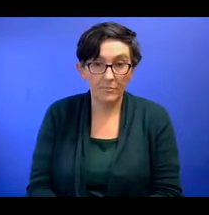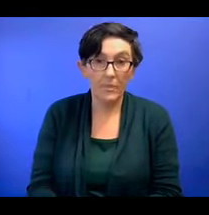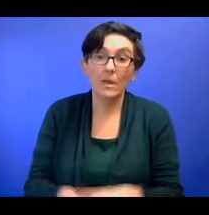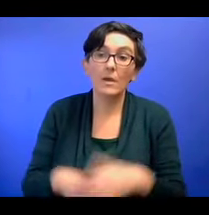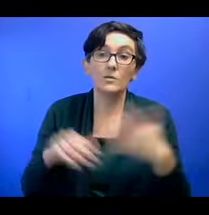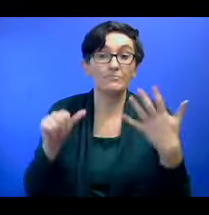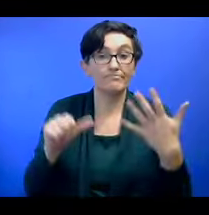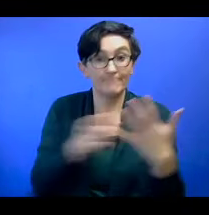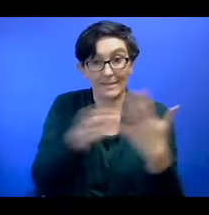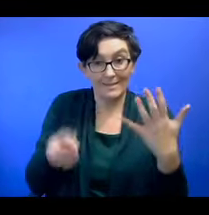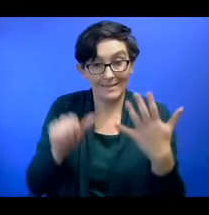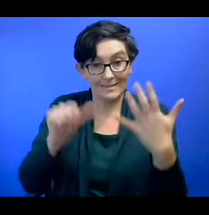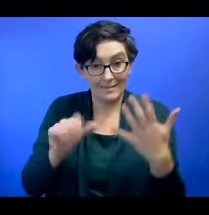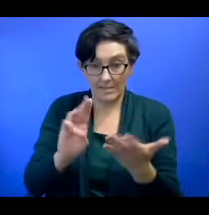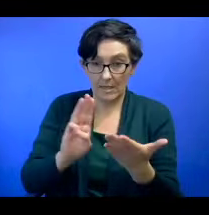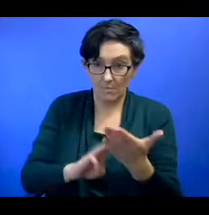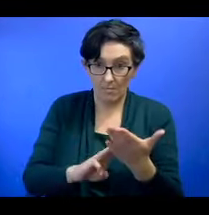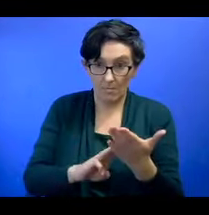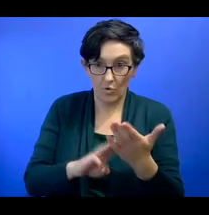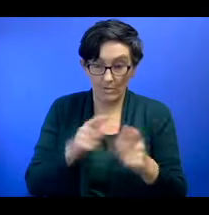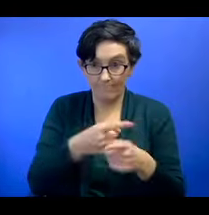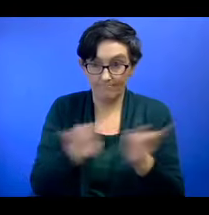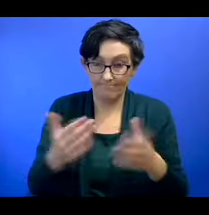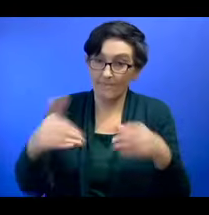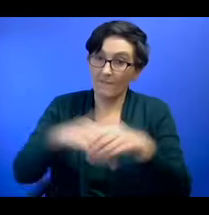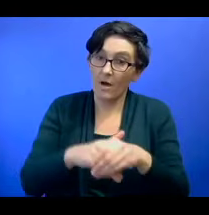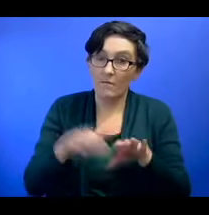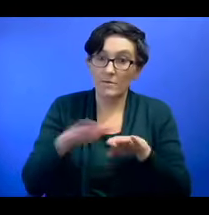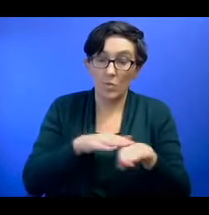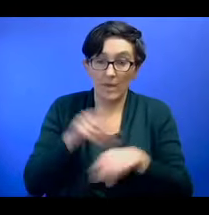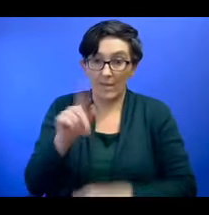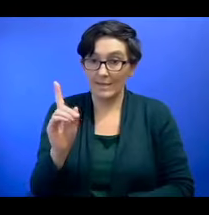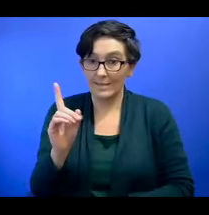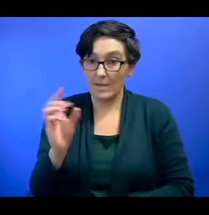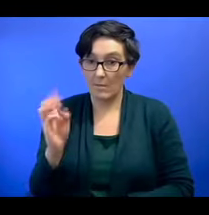Those six members participate actively in the DPO Coalition.